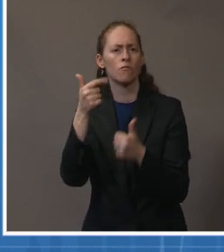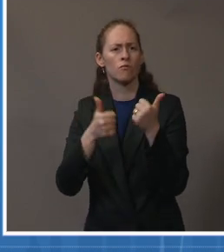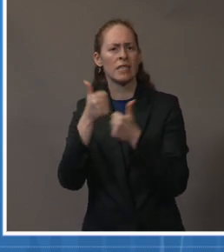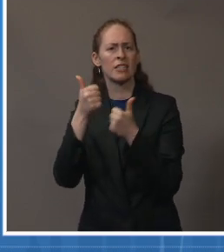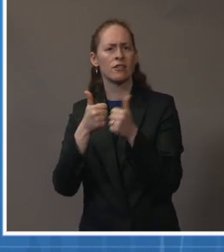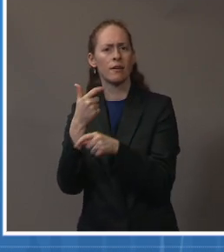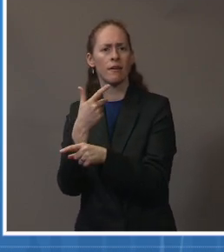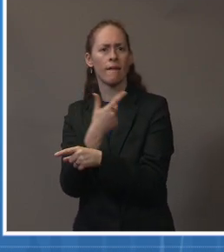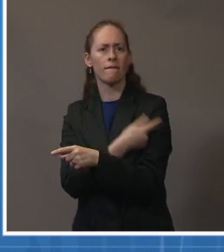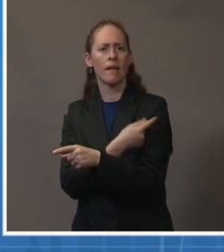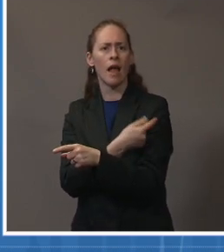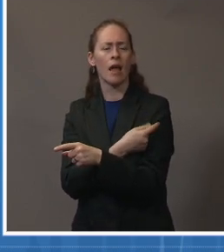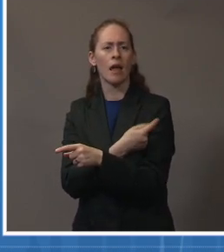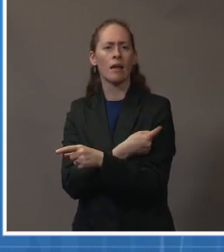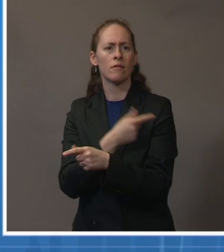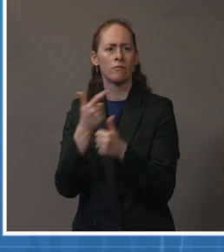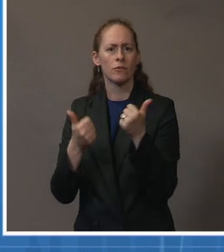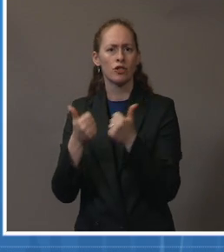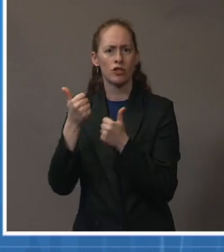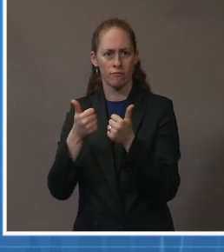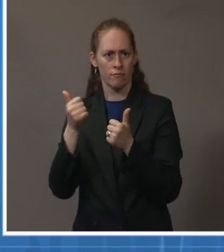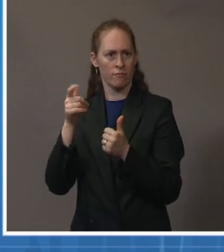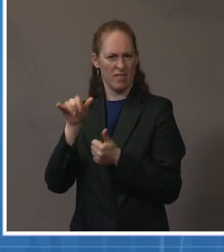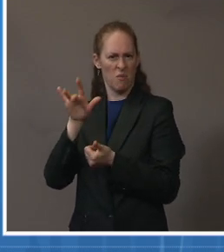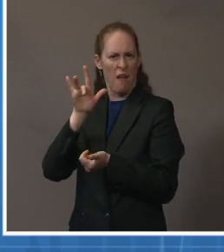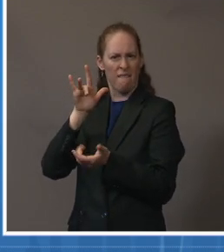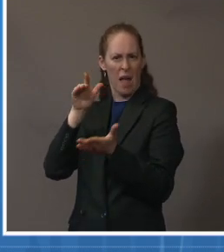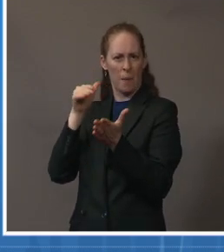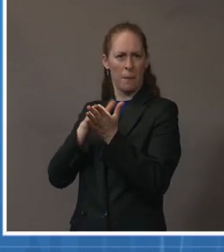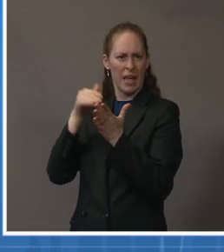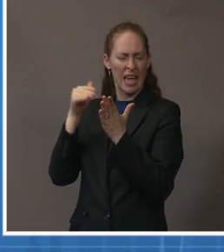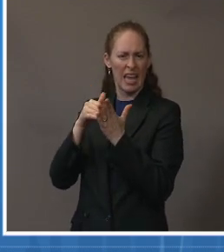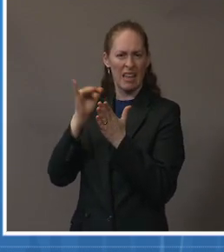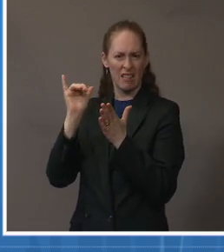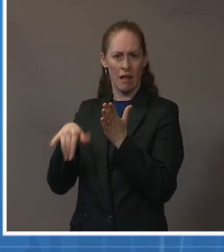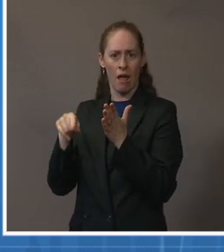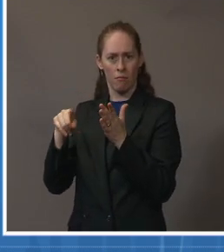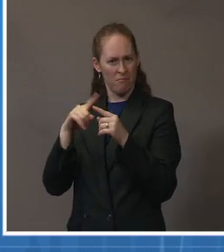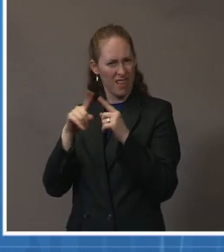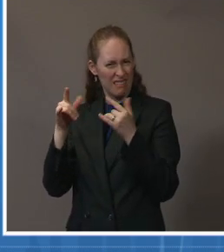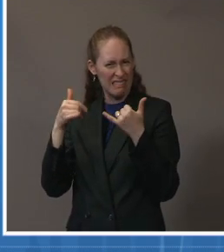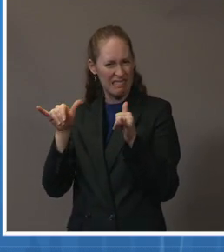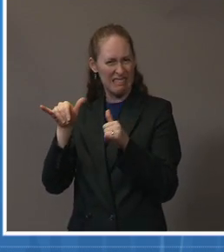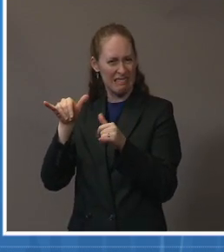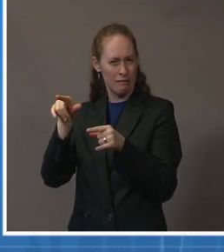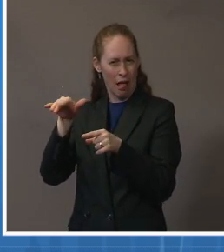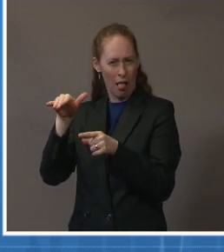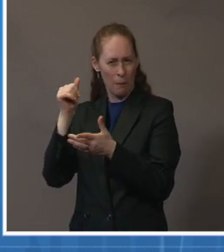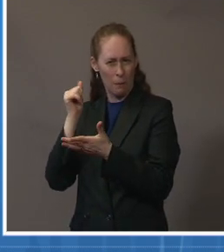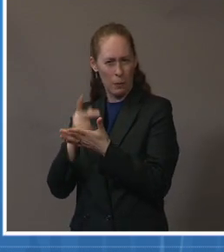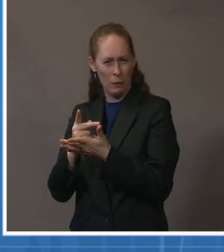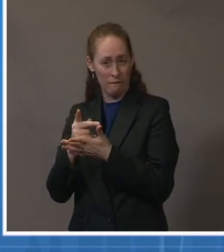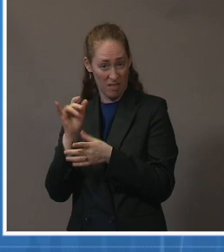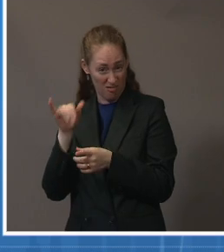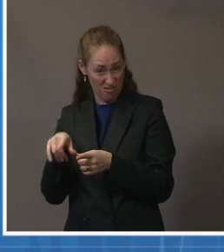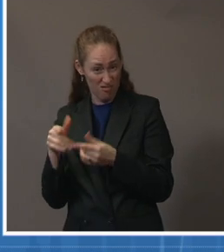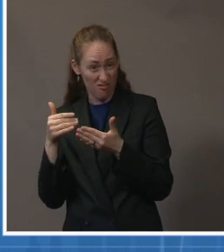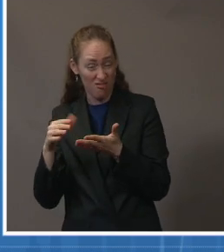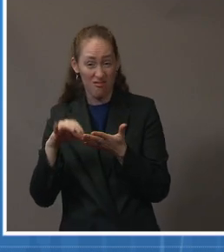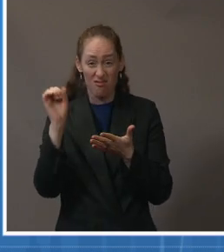I assume that the AstraZeneca doses remain under review and are not available. Have you decided, or sorted, which will be the 25 million?